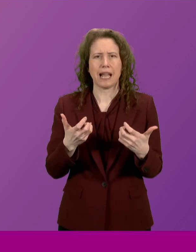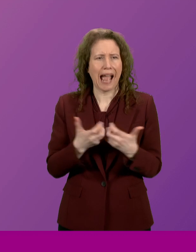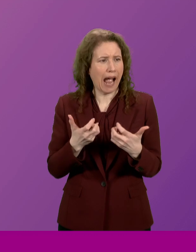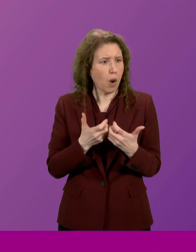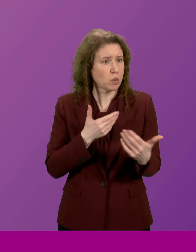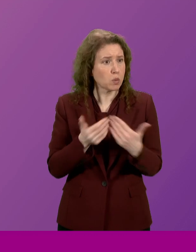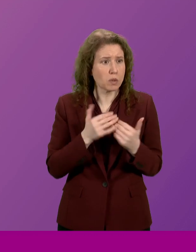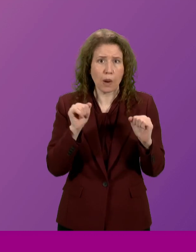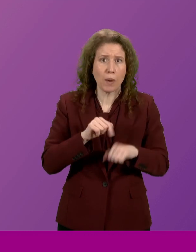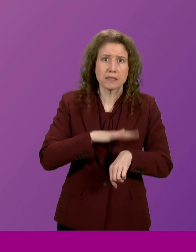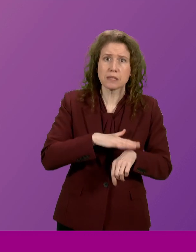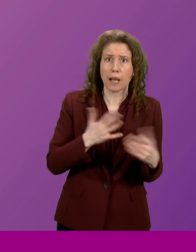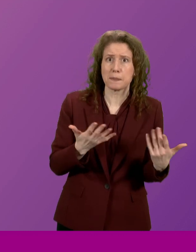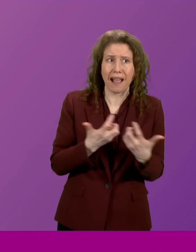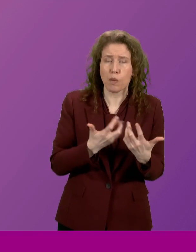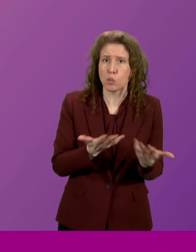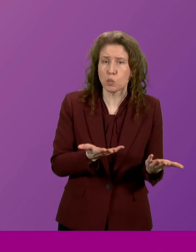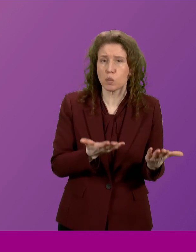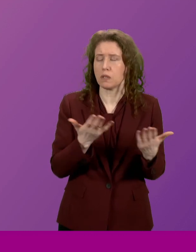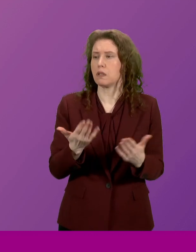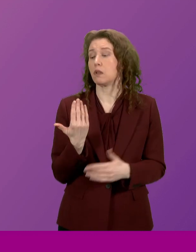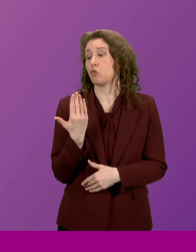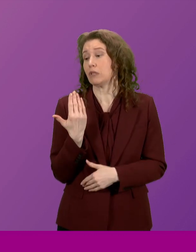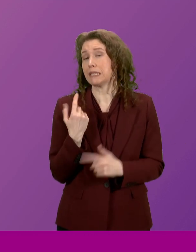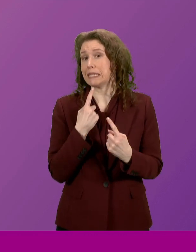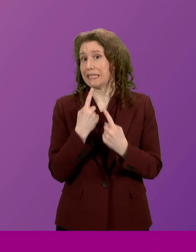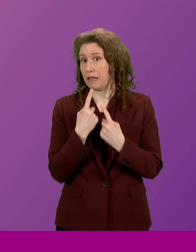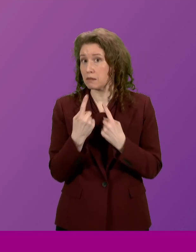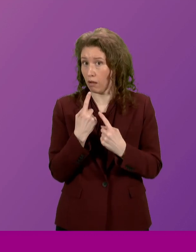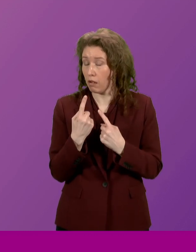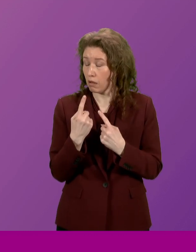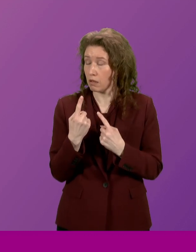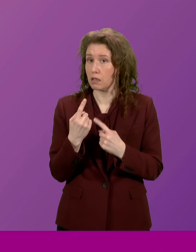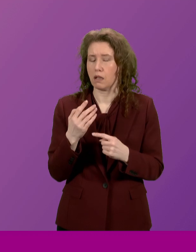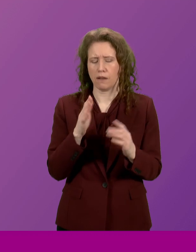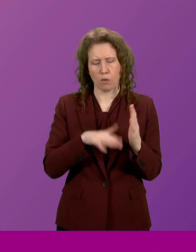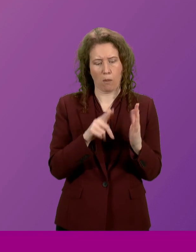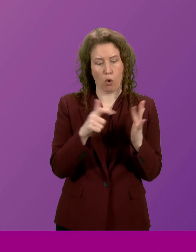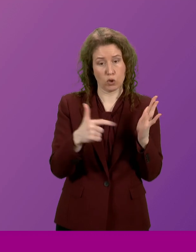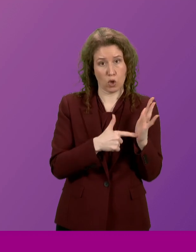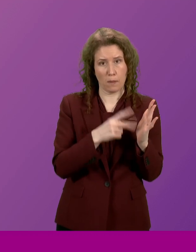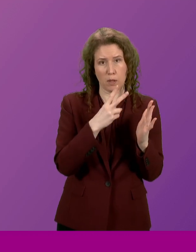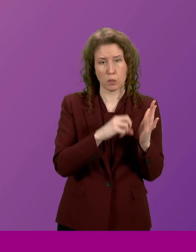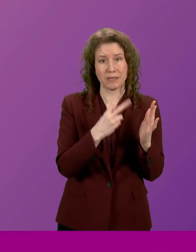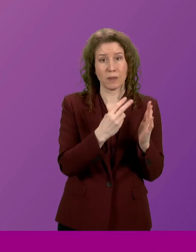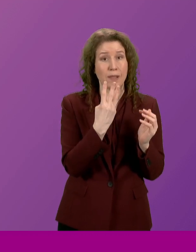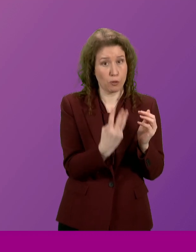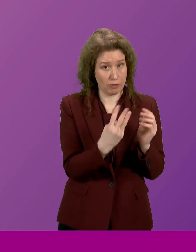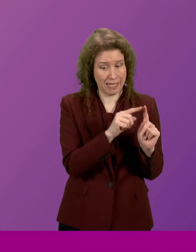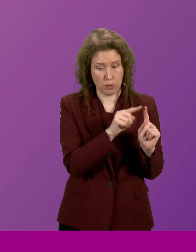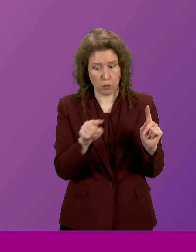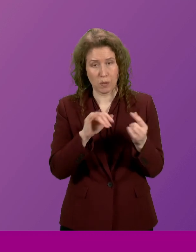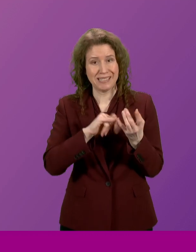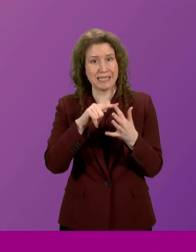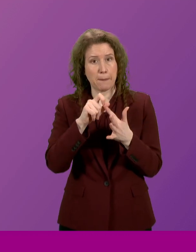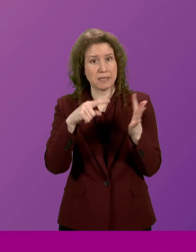times. According to the most recent available data, between October 2023 and September 2024,